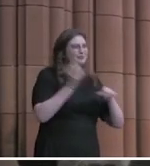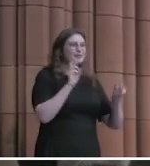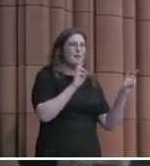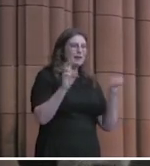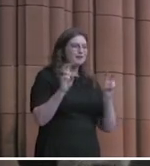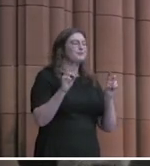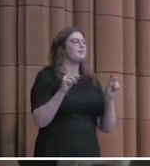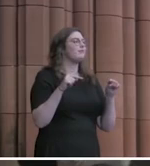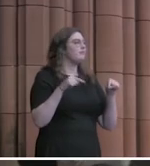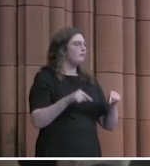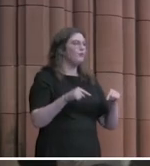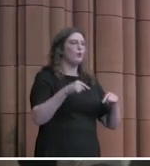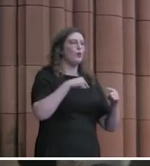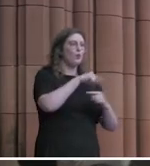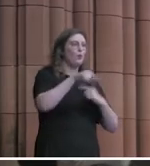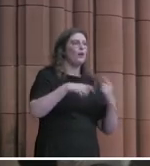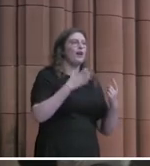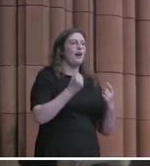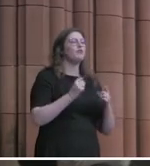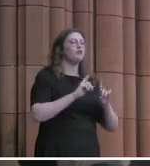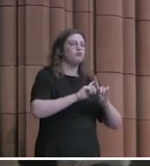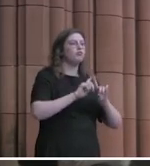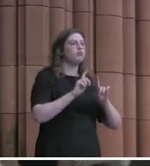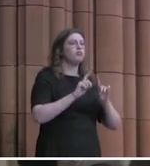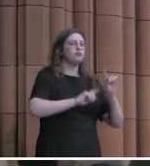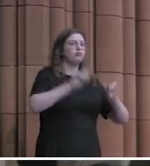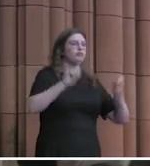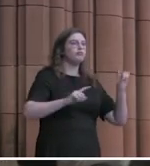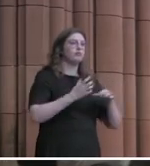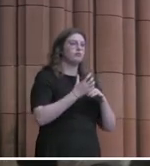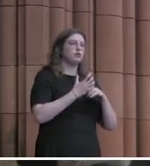We have a number of these graduations every year, and we have two main sittings,